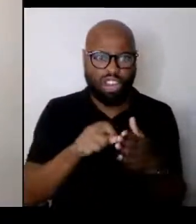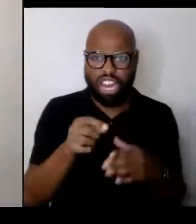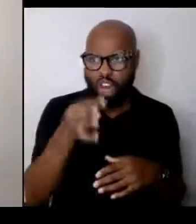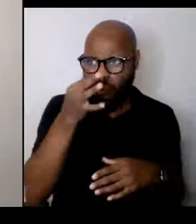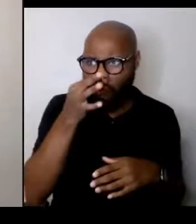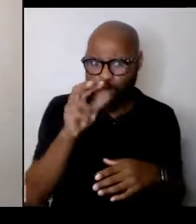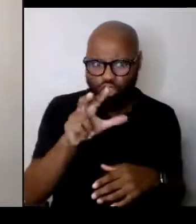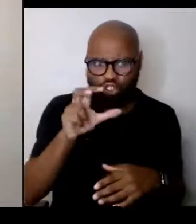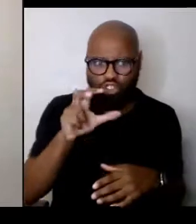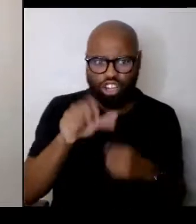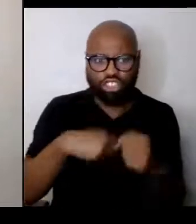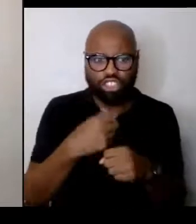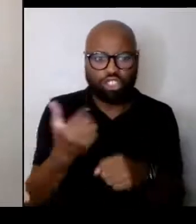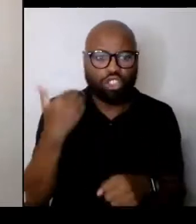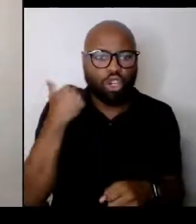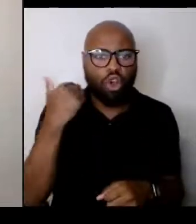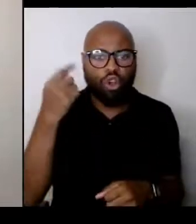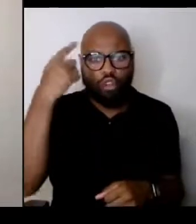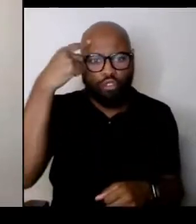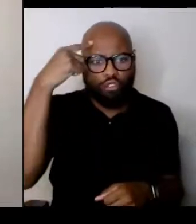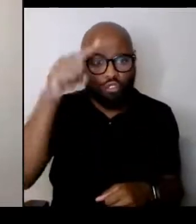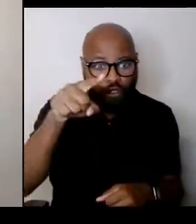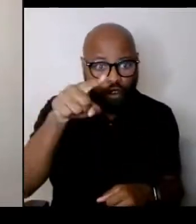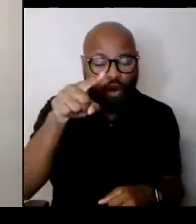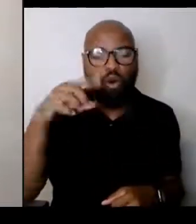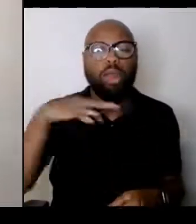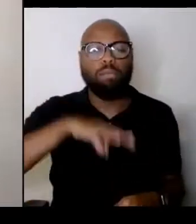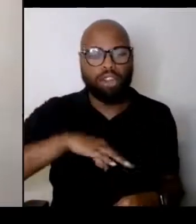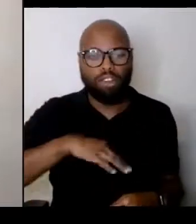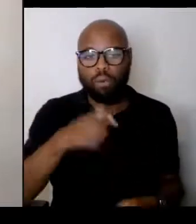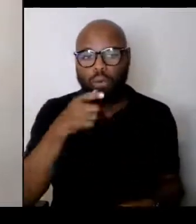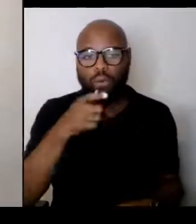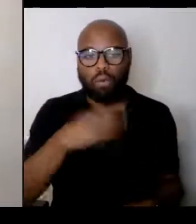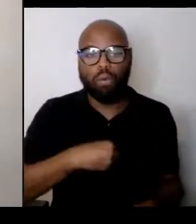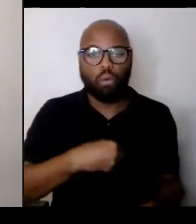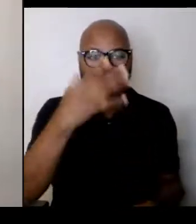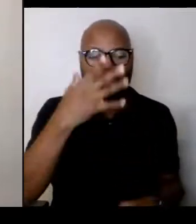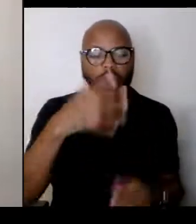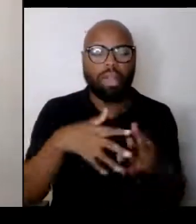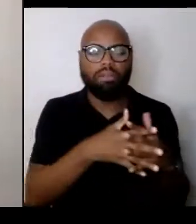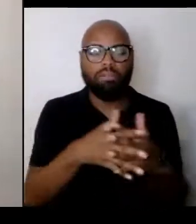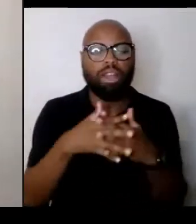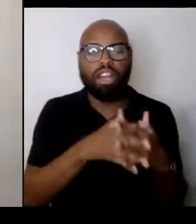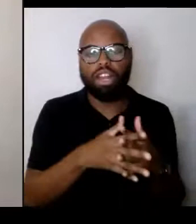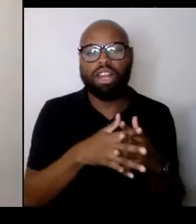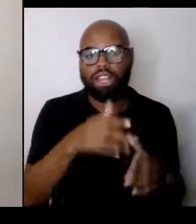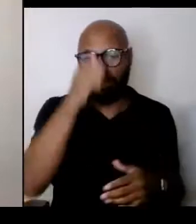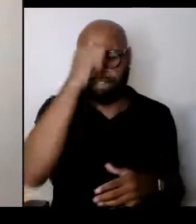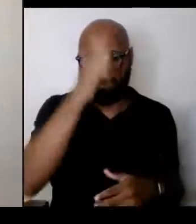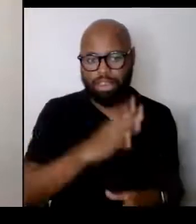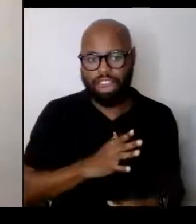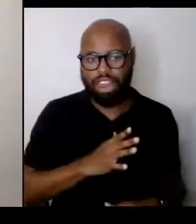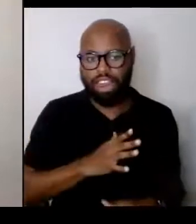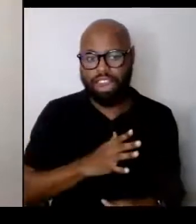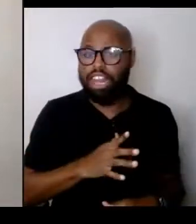for the benefit of White American men. And it's definitely very deeply disturbing, and again,